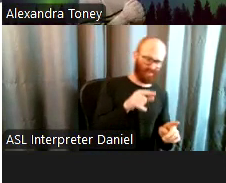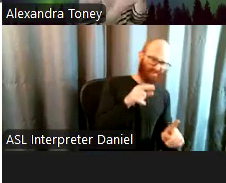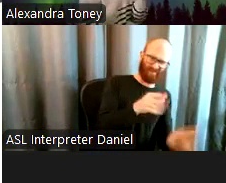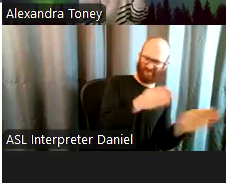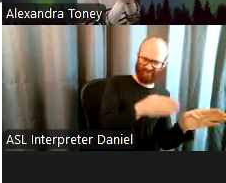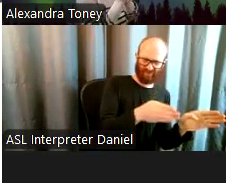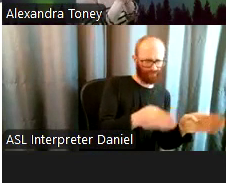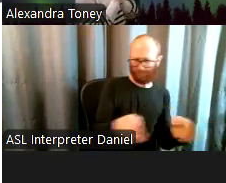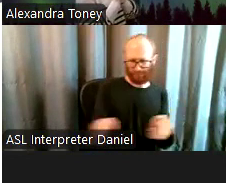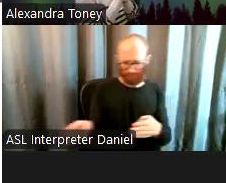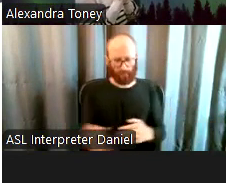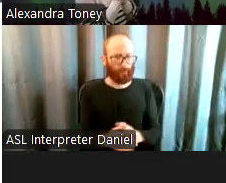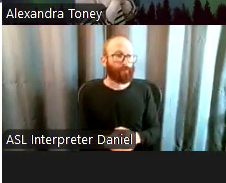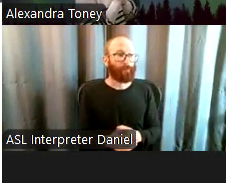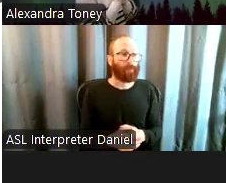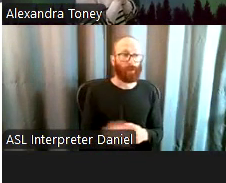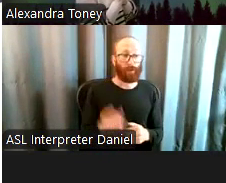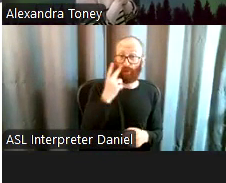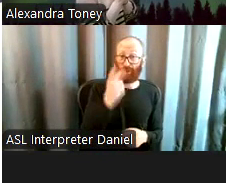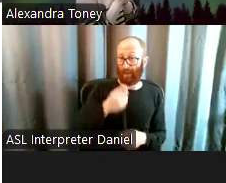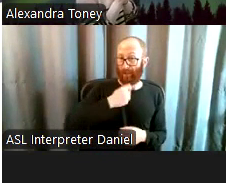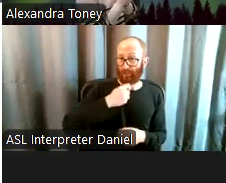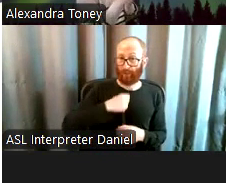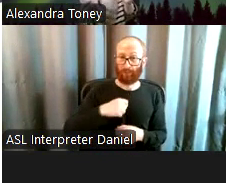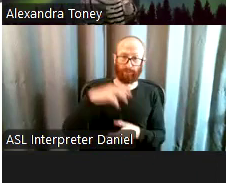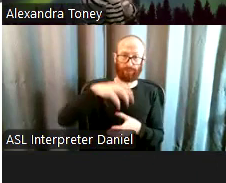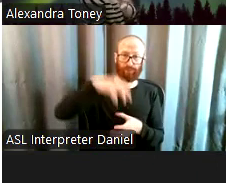if you're looking at this graphic, you see the ice cream cone, and we'll start with the first